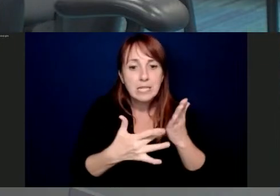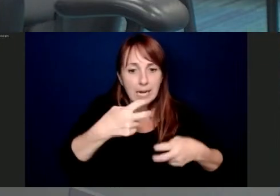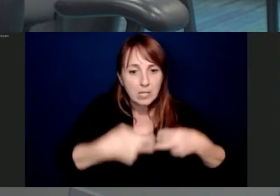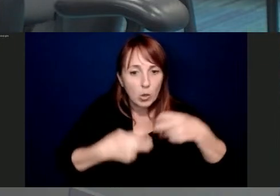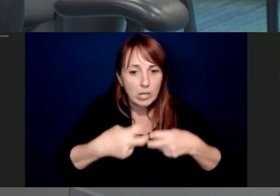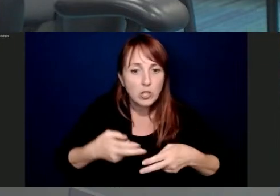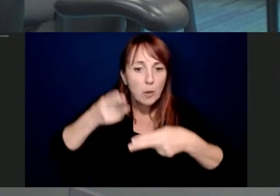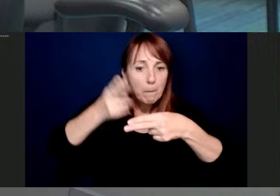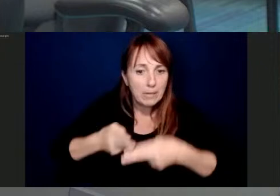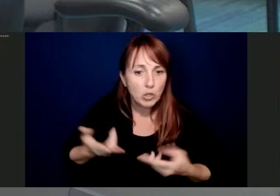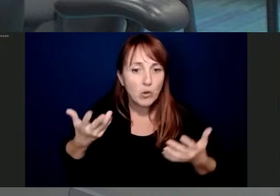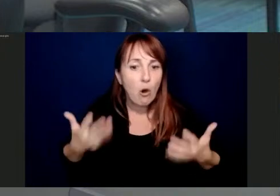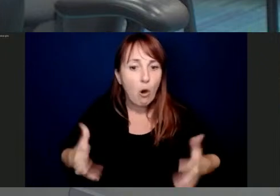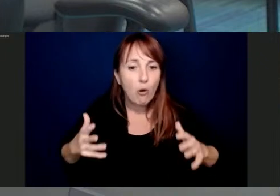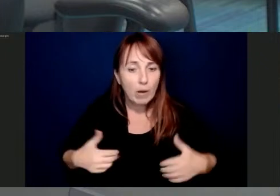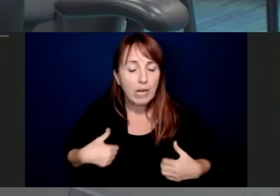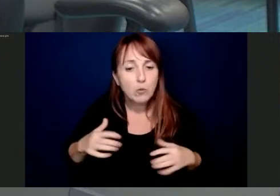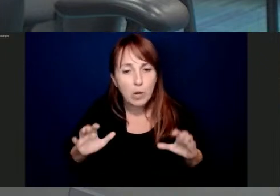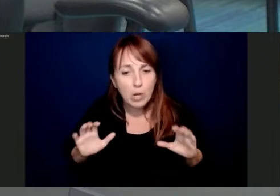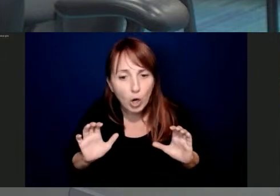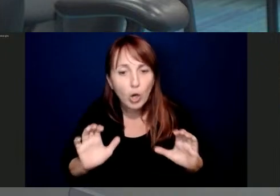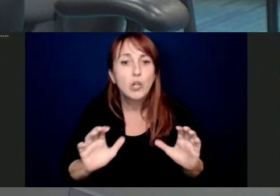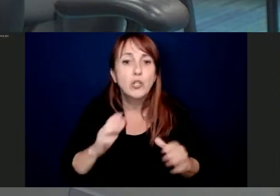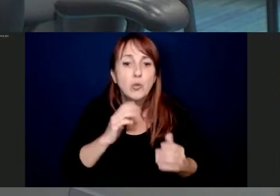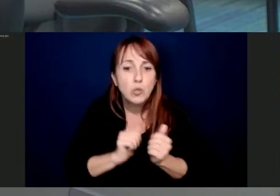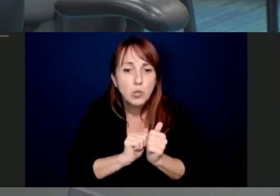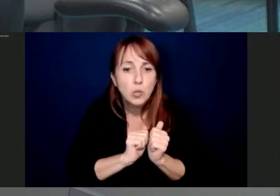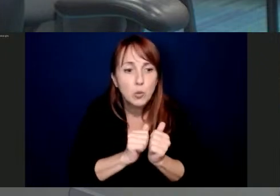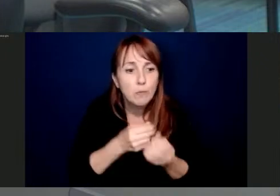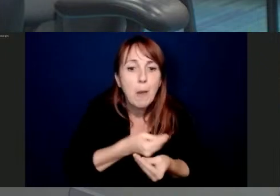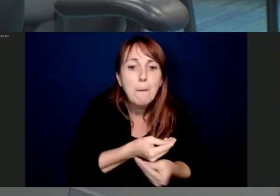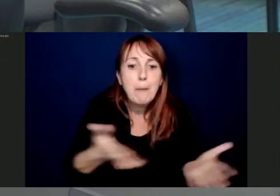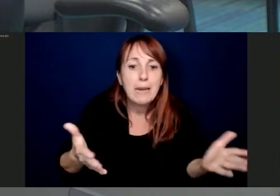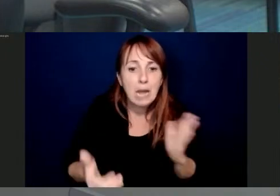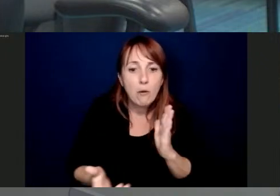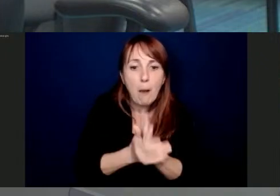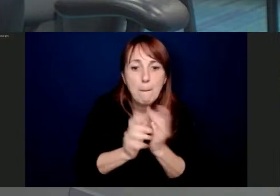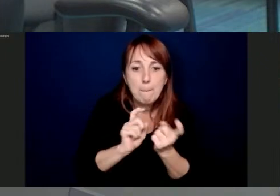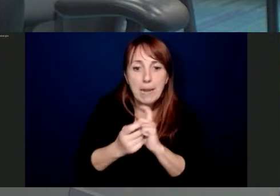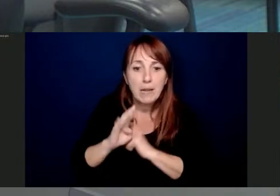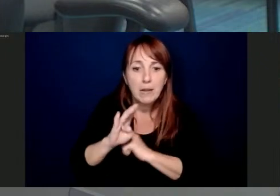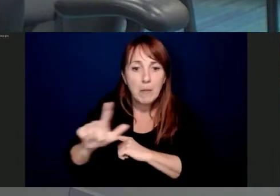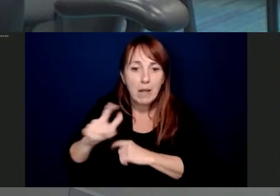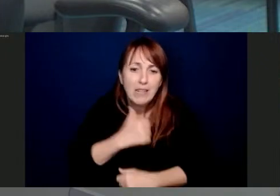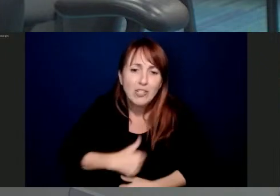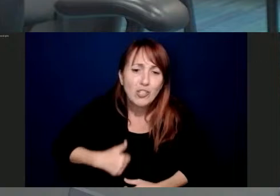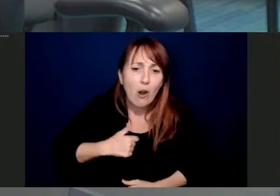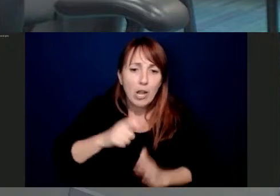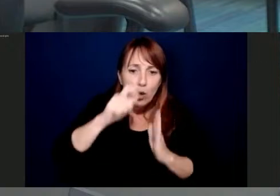so we would urge you to pass out an amended bill and apologize, we got in our testimony, very written testimony very late today,